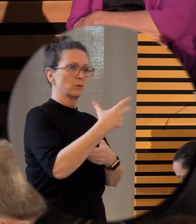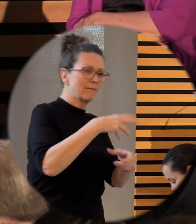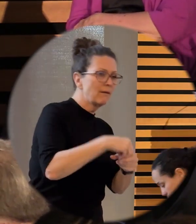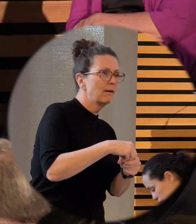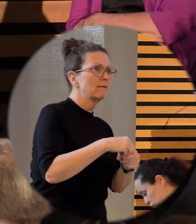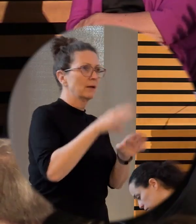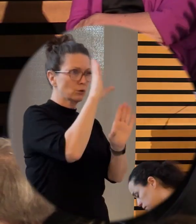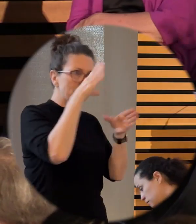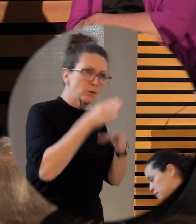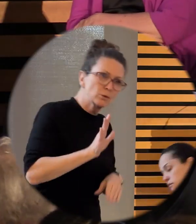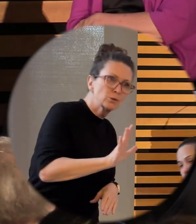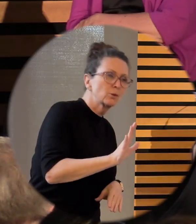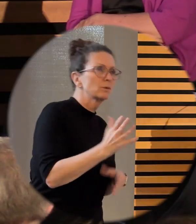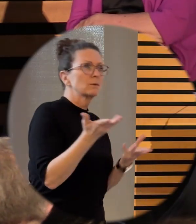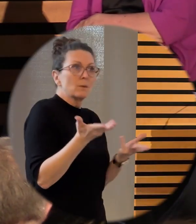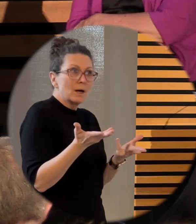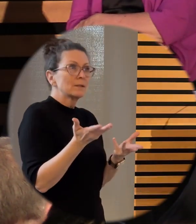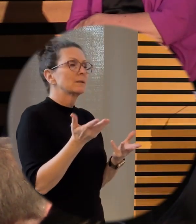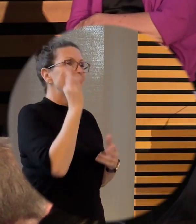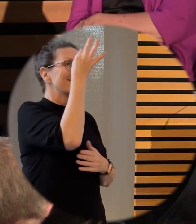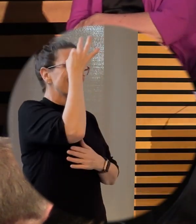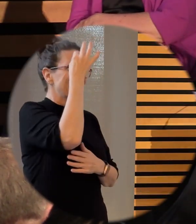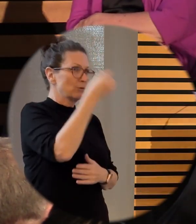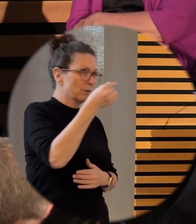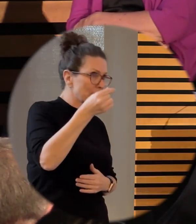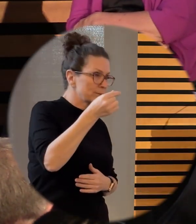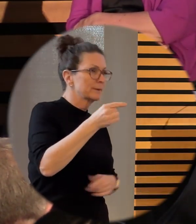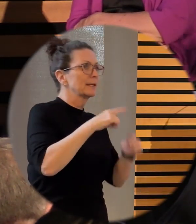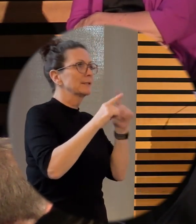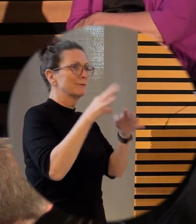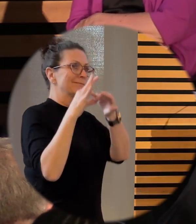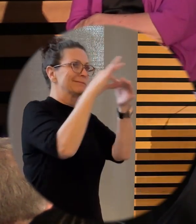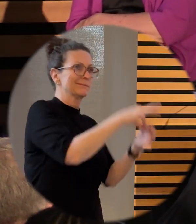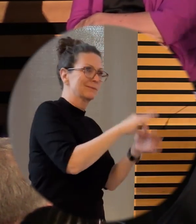you're a part of and the the focus that you have is on the federal government, crown corporations,